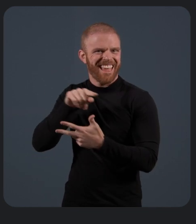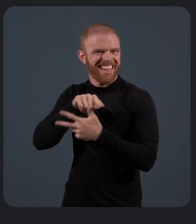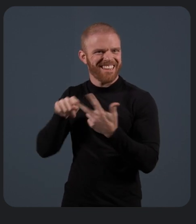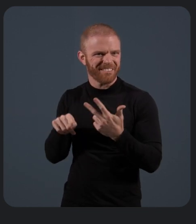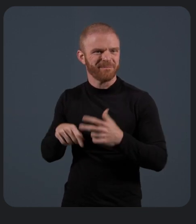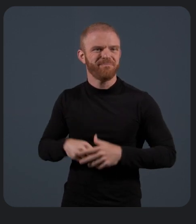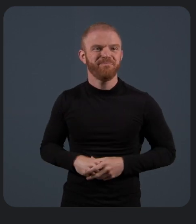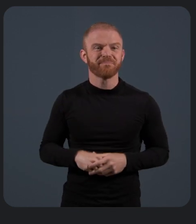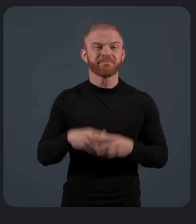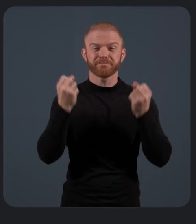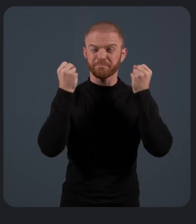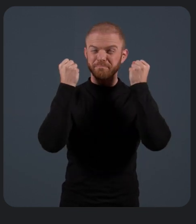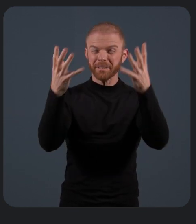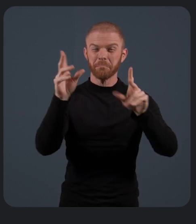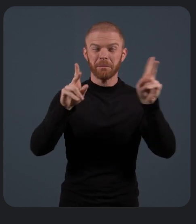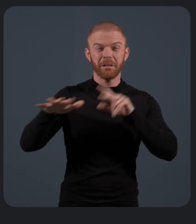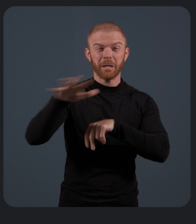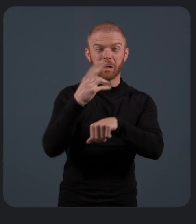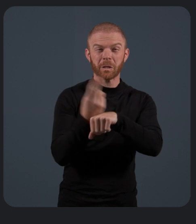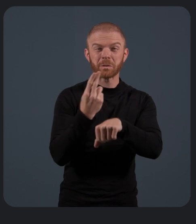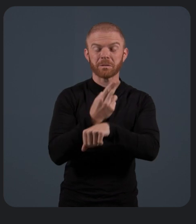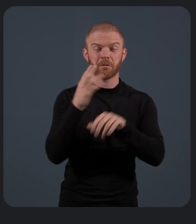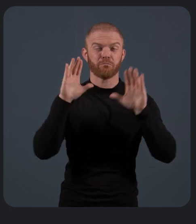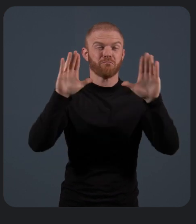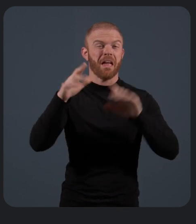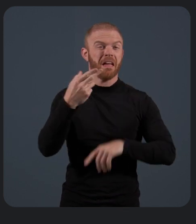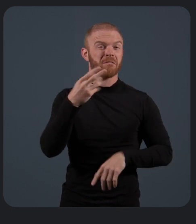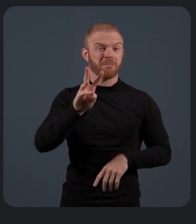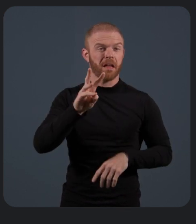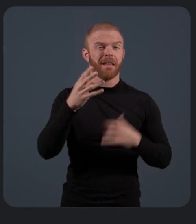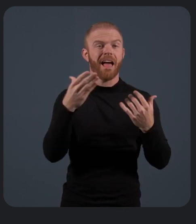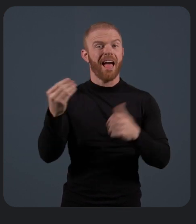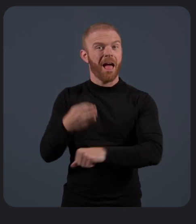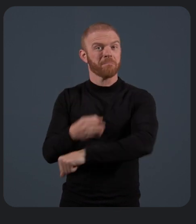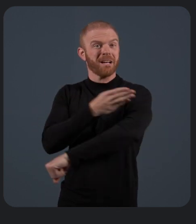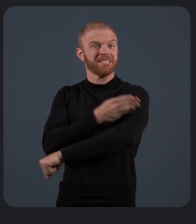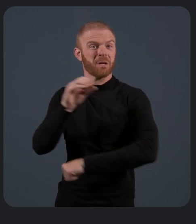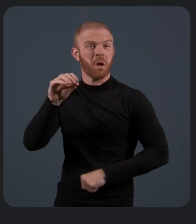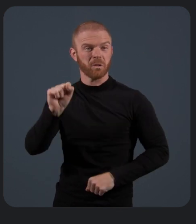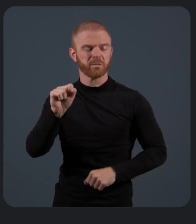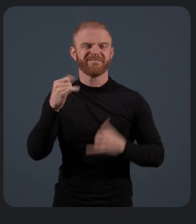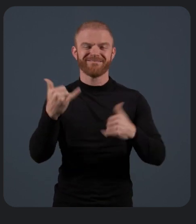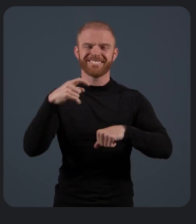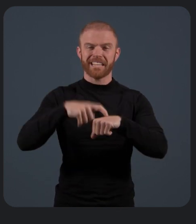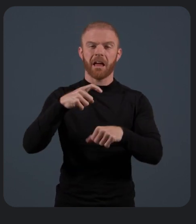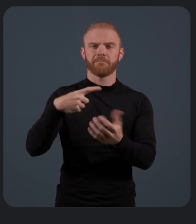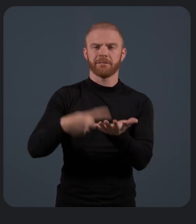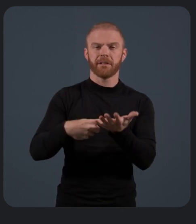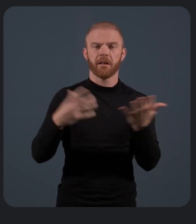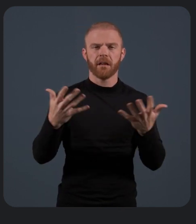So with so many users, great hardware, and an updated operating system, it's time to start talking about optimizing